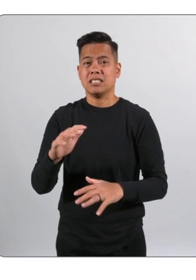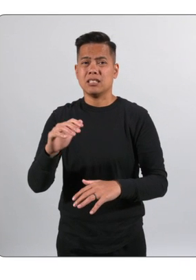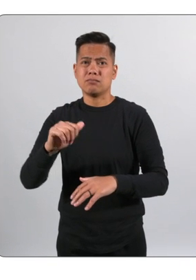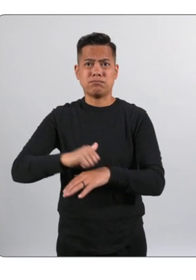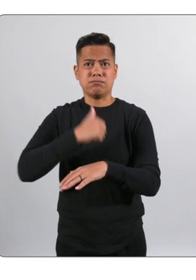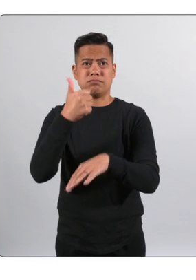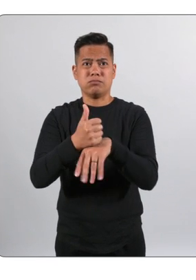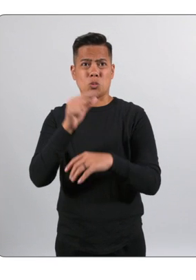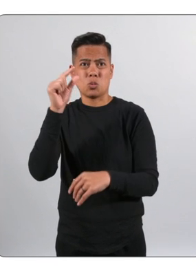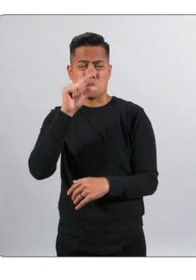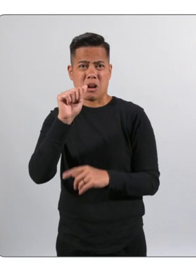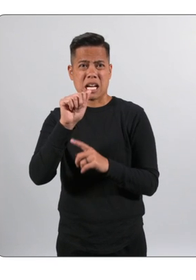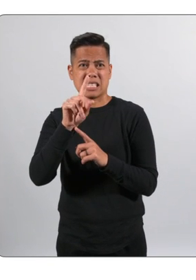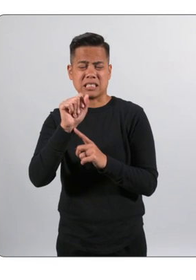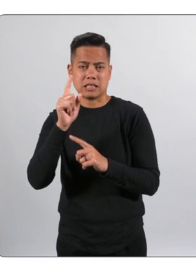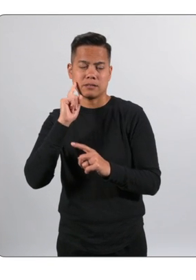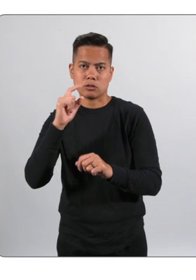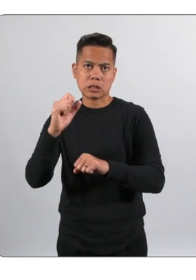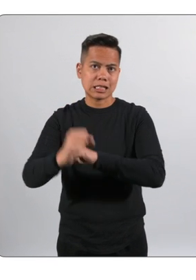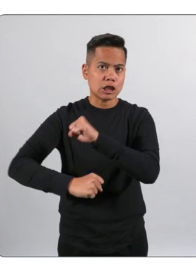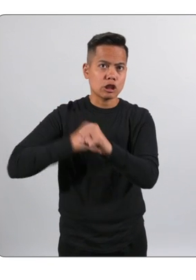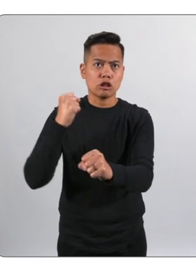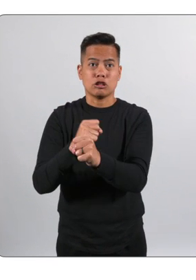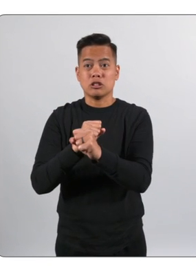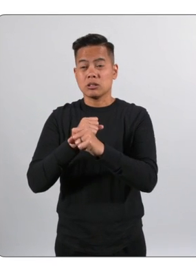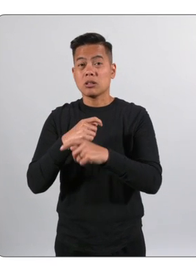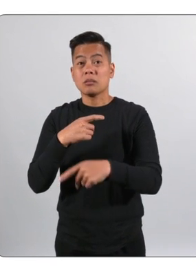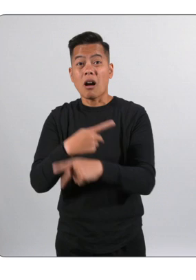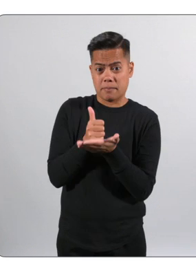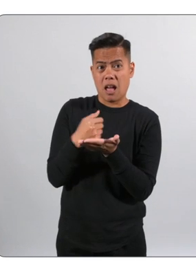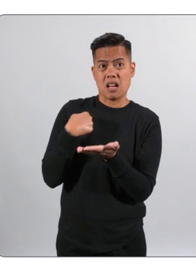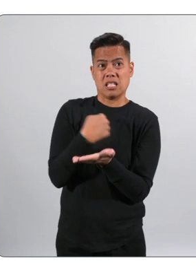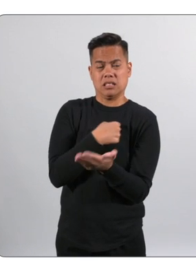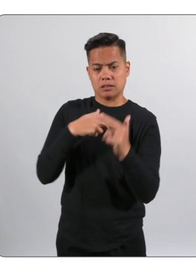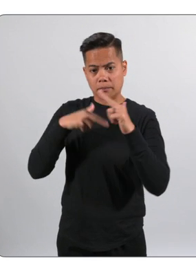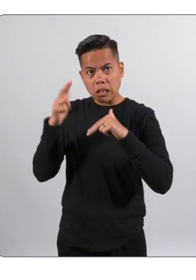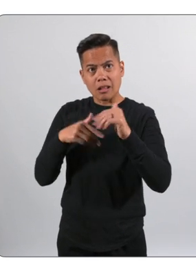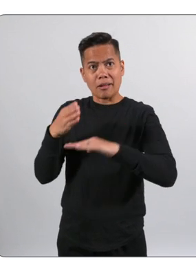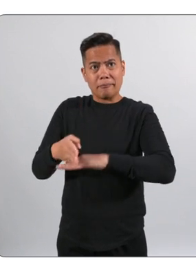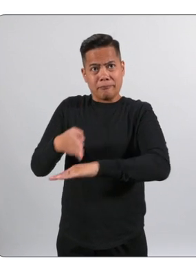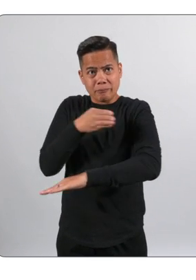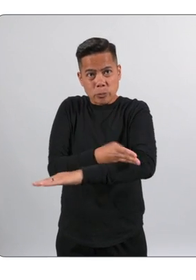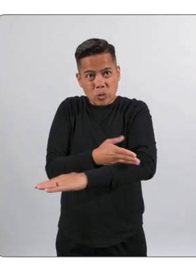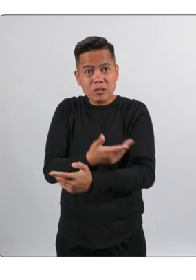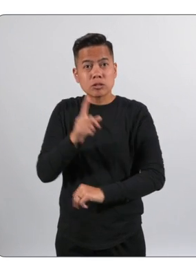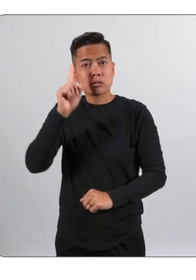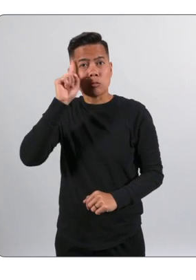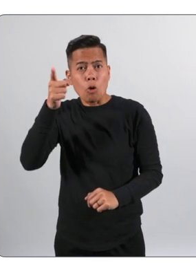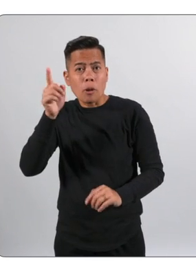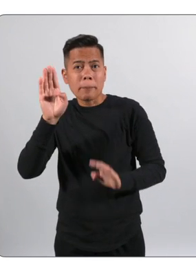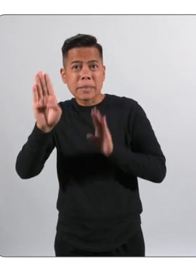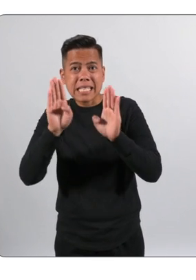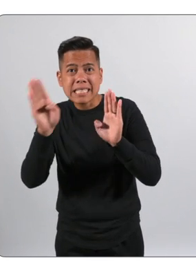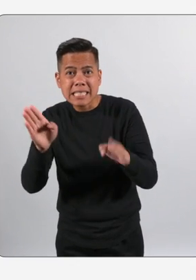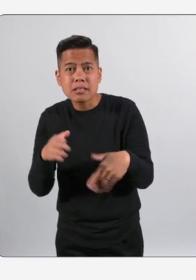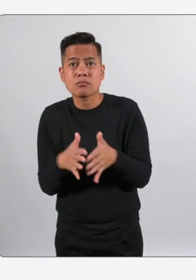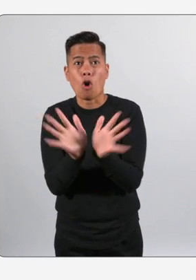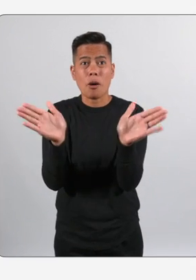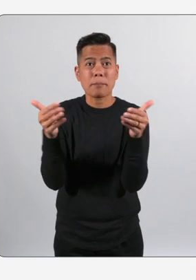Products that you all have helped us build and improve, like Smart Bidding, Broad Match, and App Campaigns, and most recently